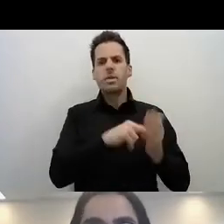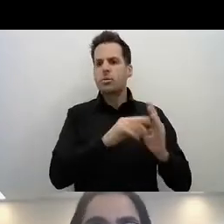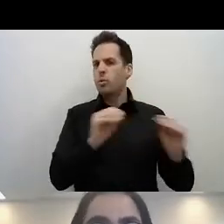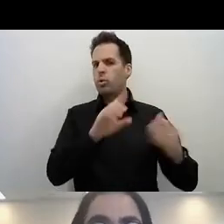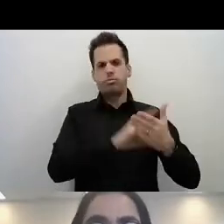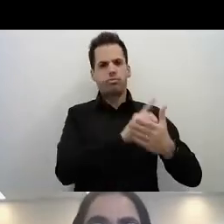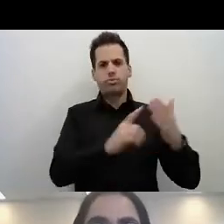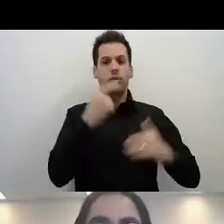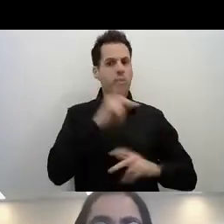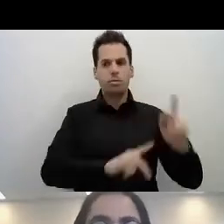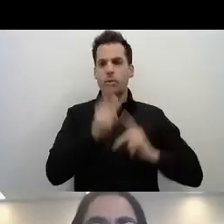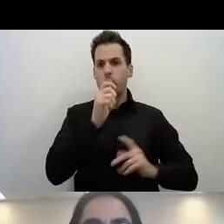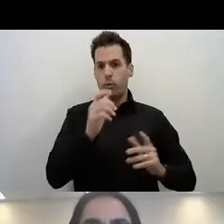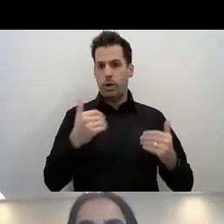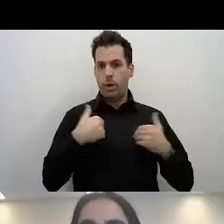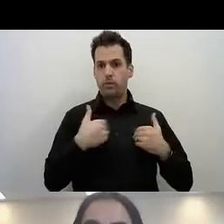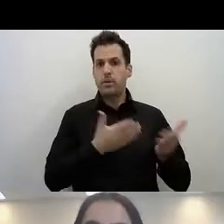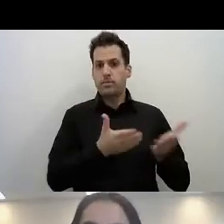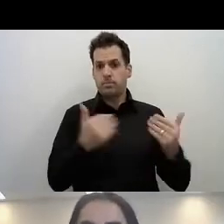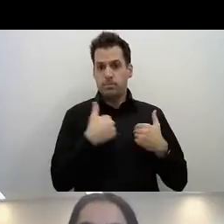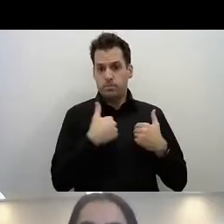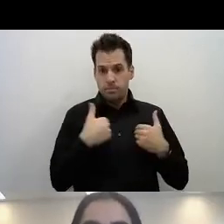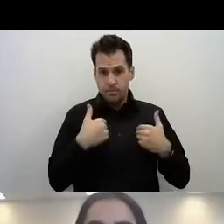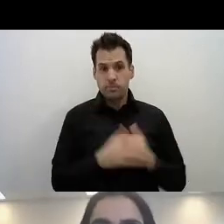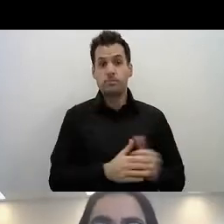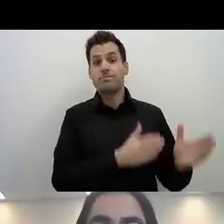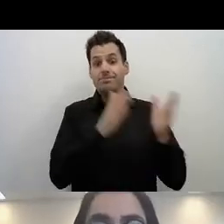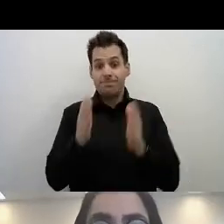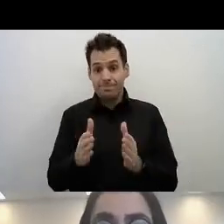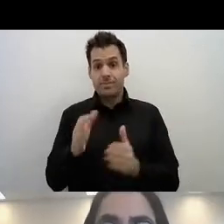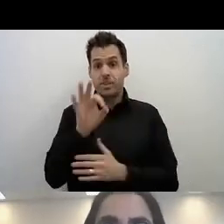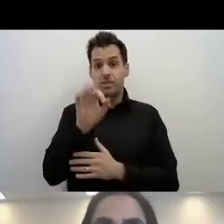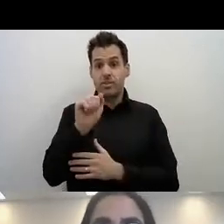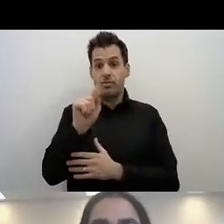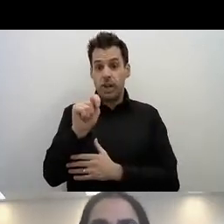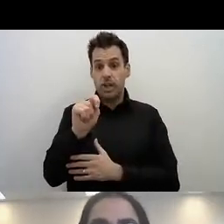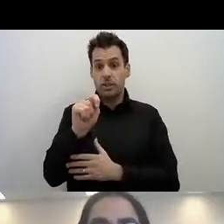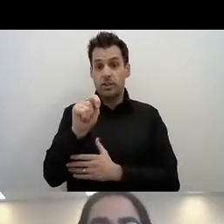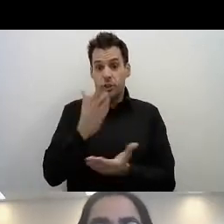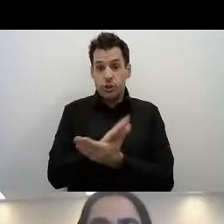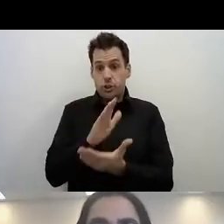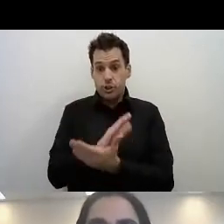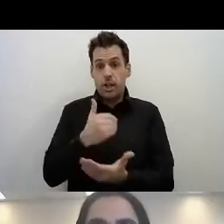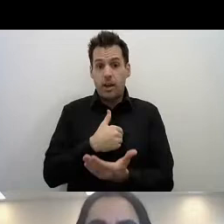who use service animals we also have a fact sheet which is just displayed in the center and it has